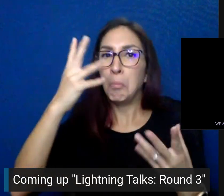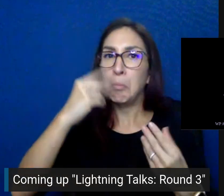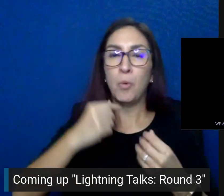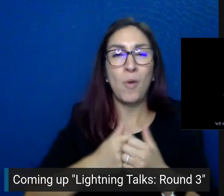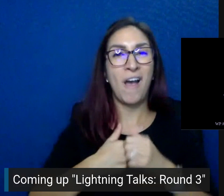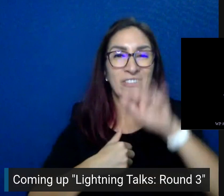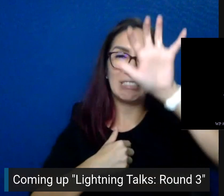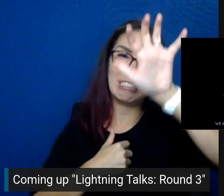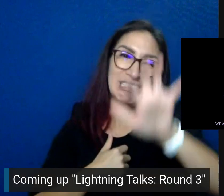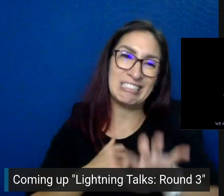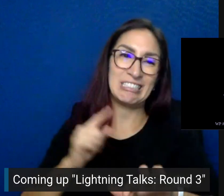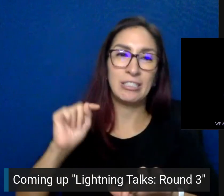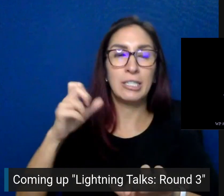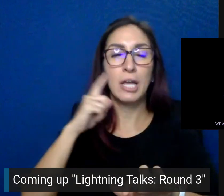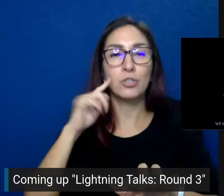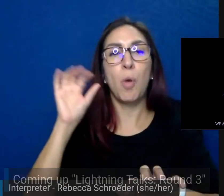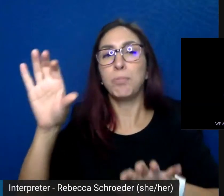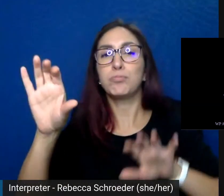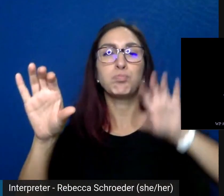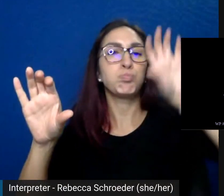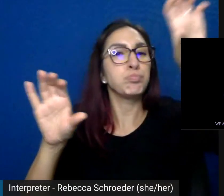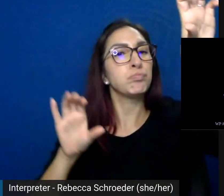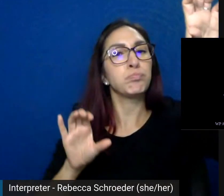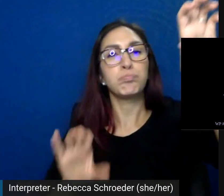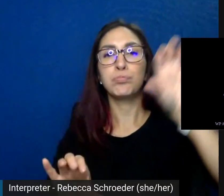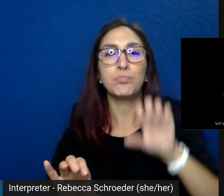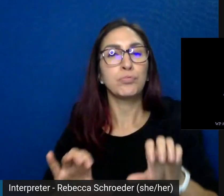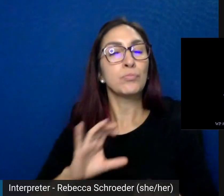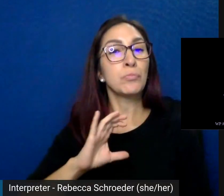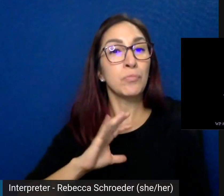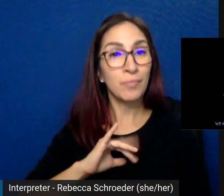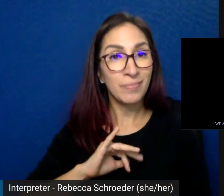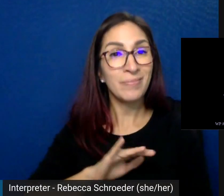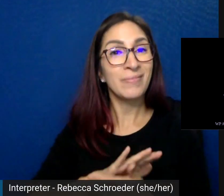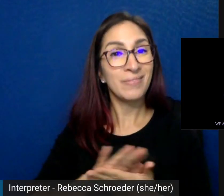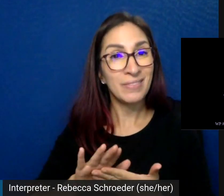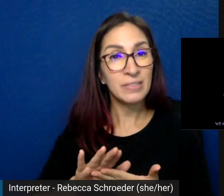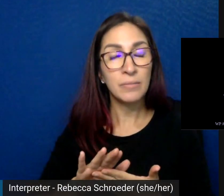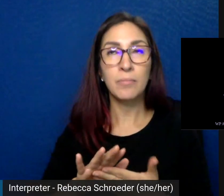however, you want to make sure that those images are accessible.